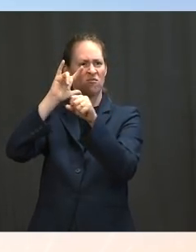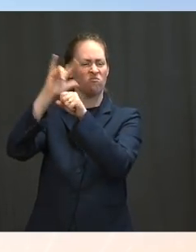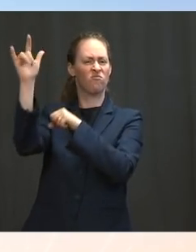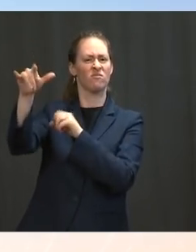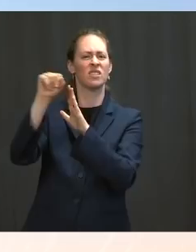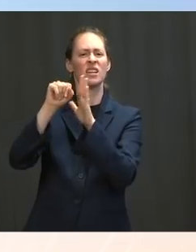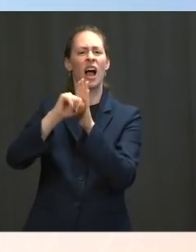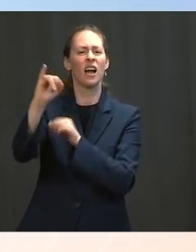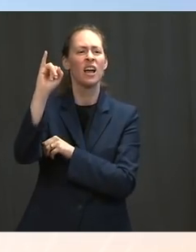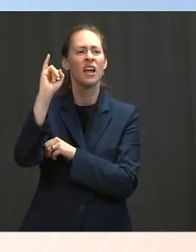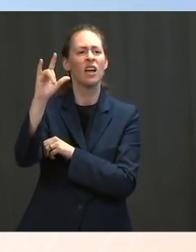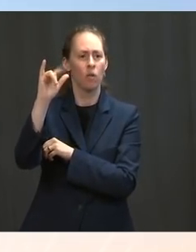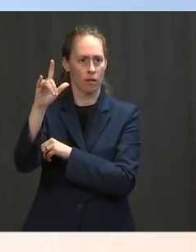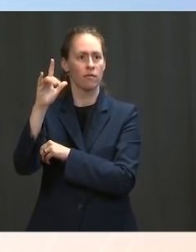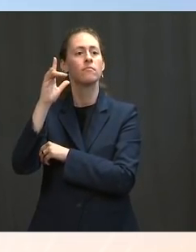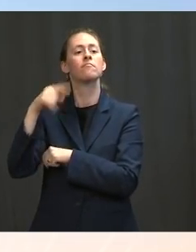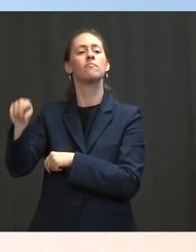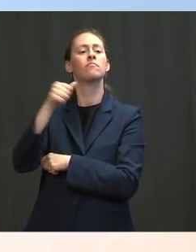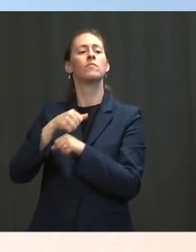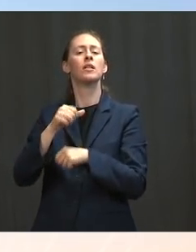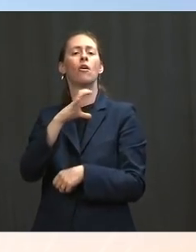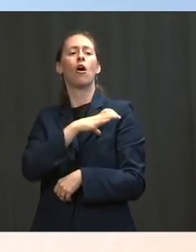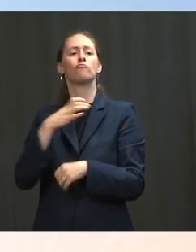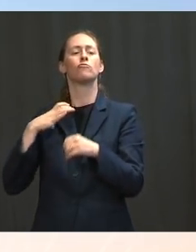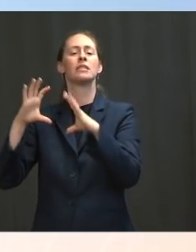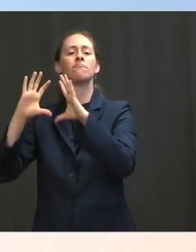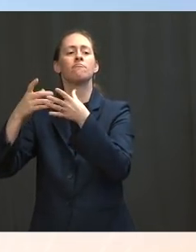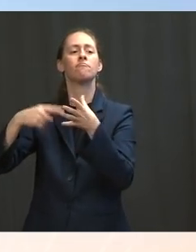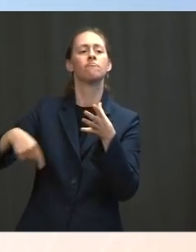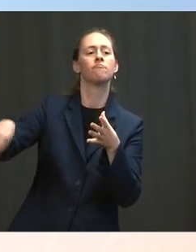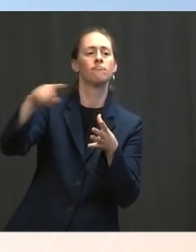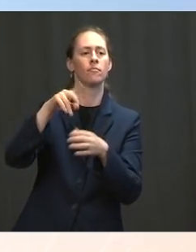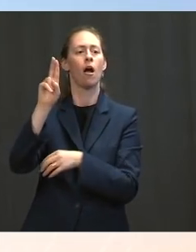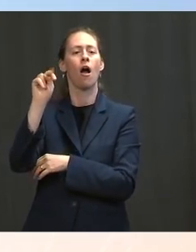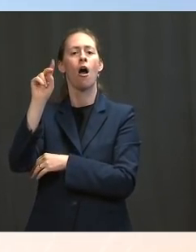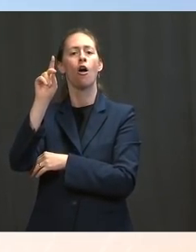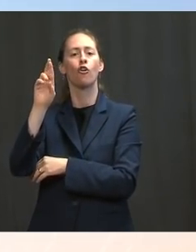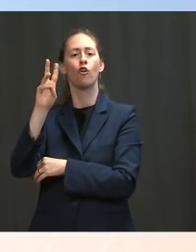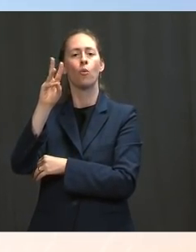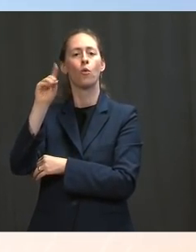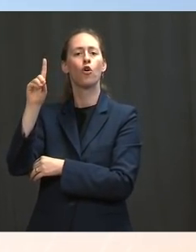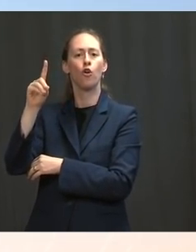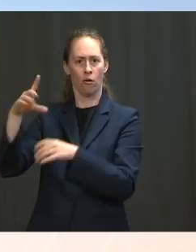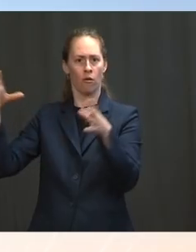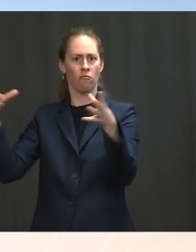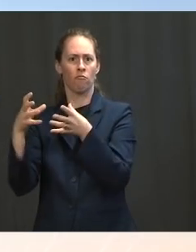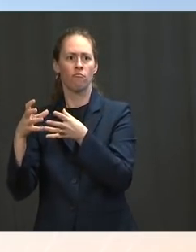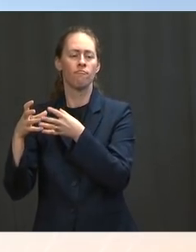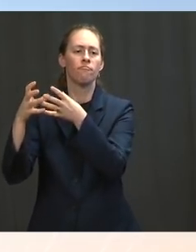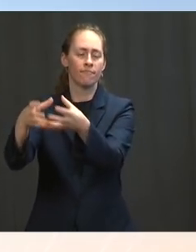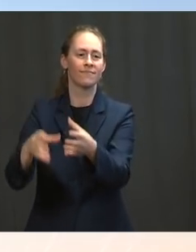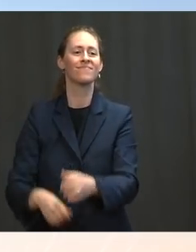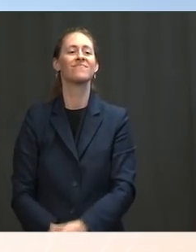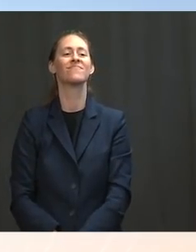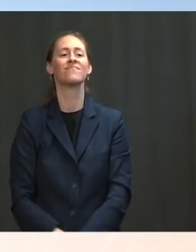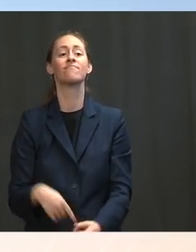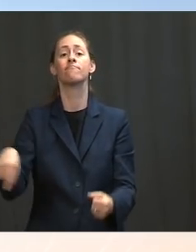There, he will visit McHenry County College, a community college that has a workforce development program and a childcare center -- programs